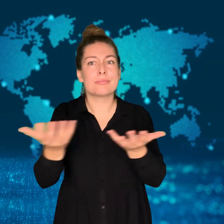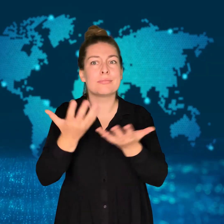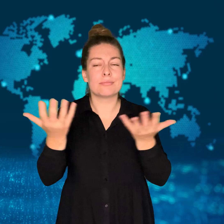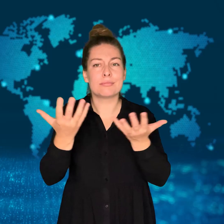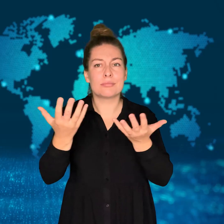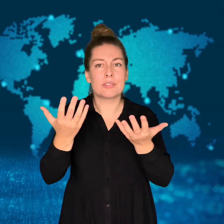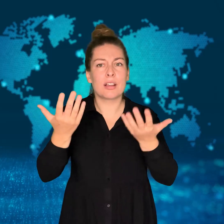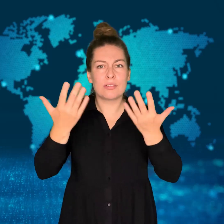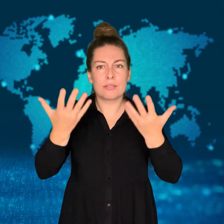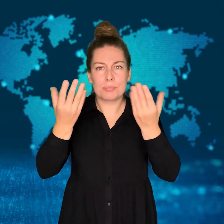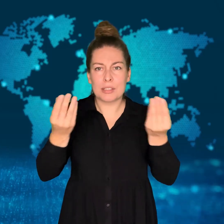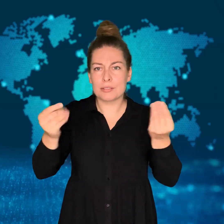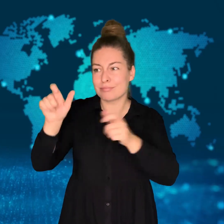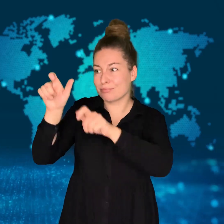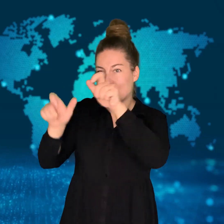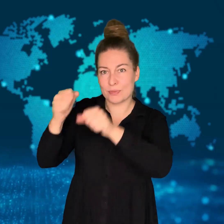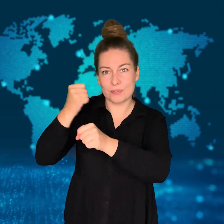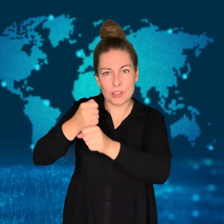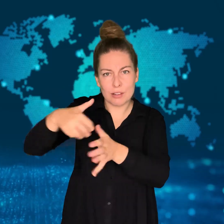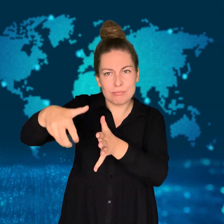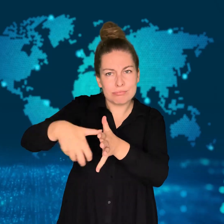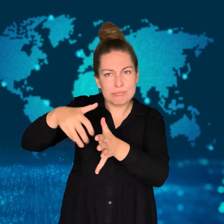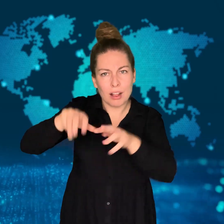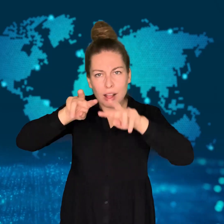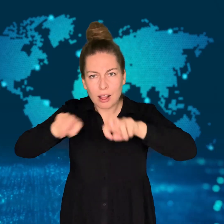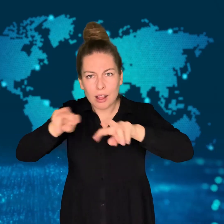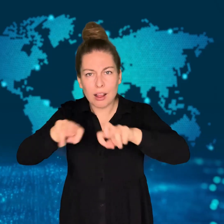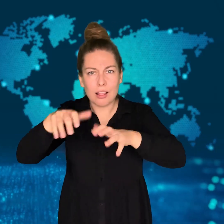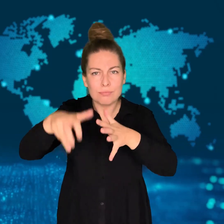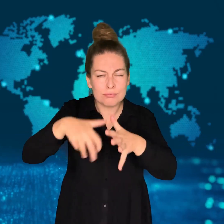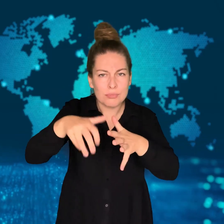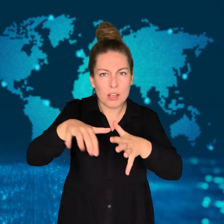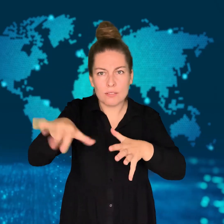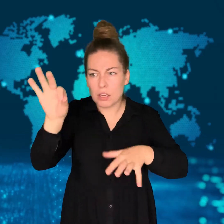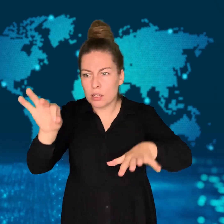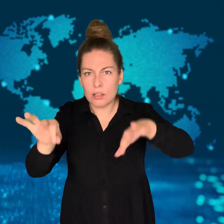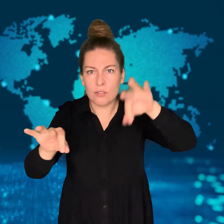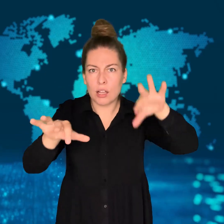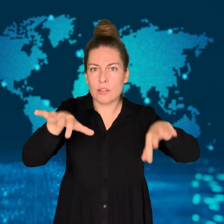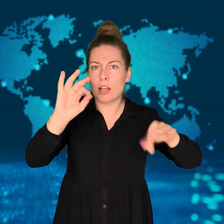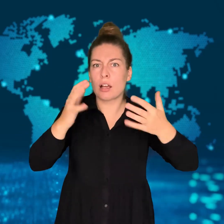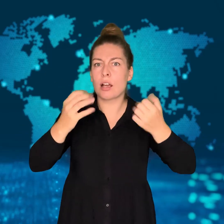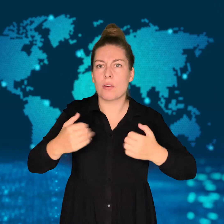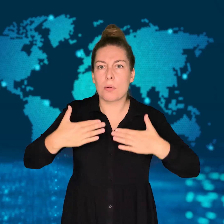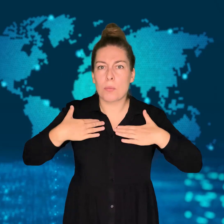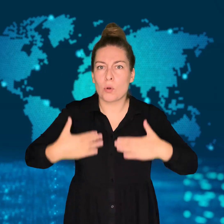When miners excavated the cave, they found an area that held